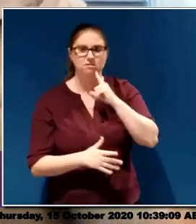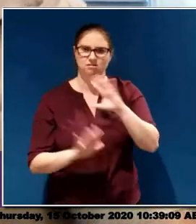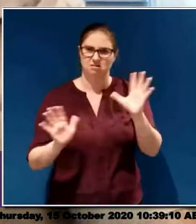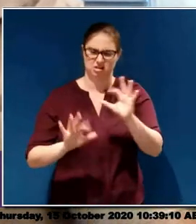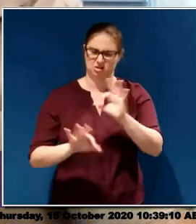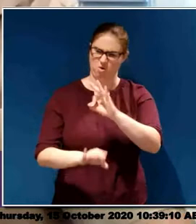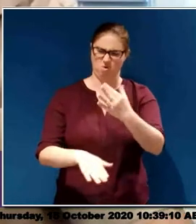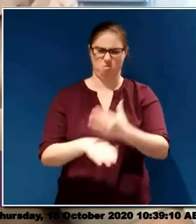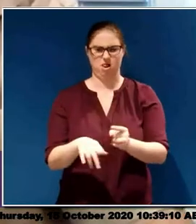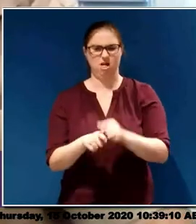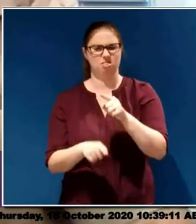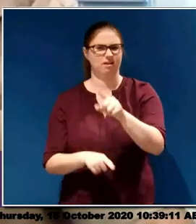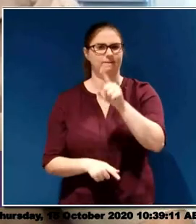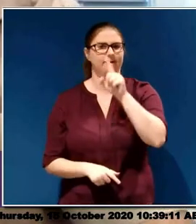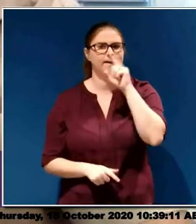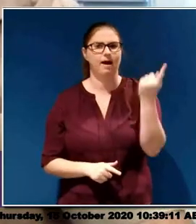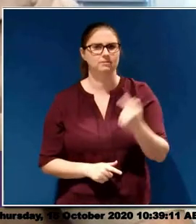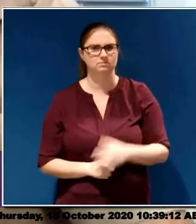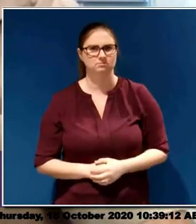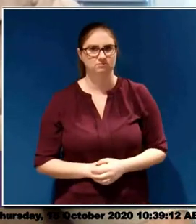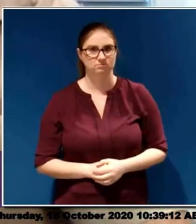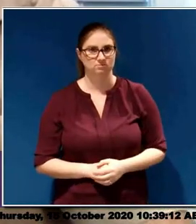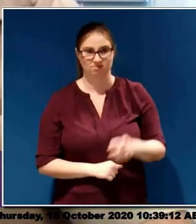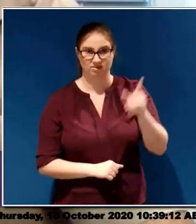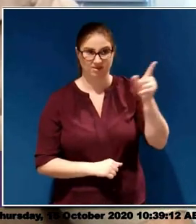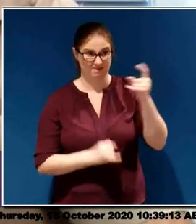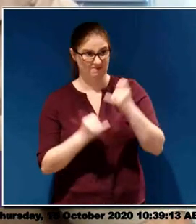They were very clear that the funding that the school got for teacher's aides